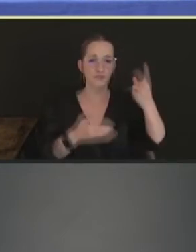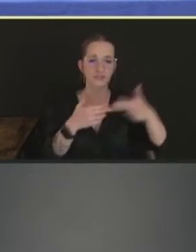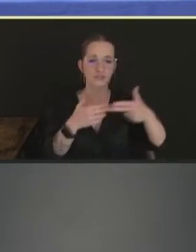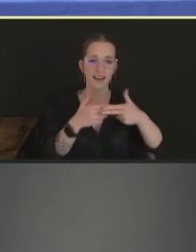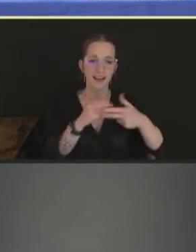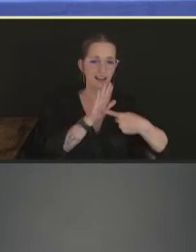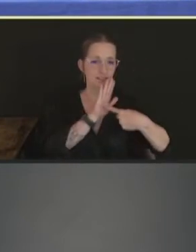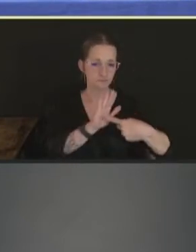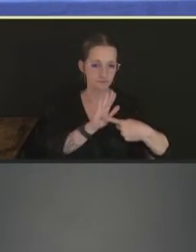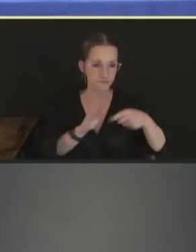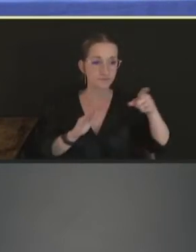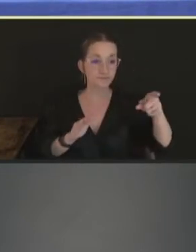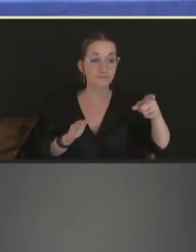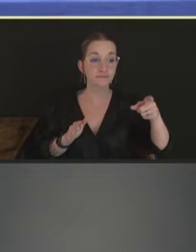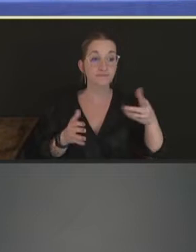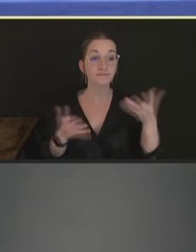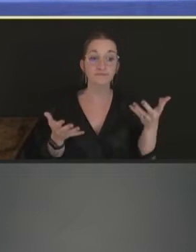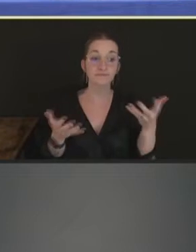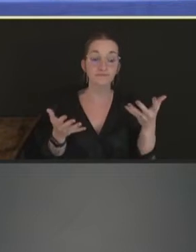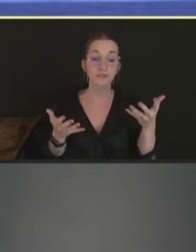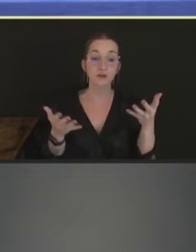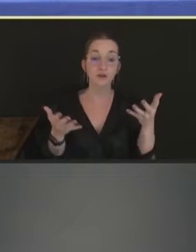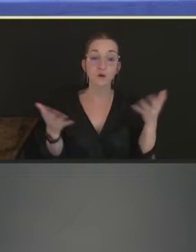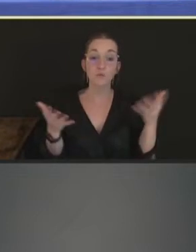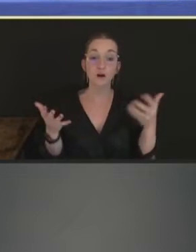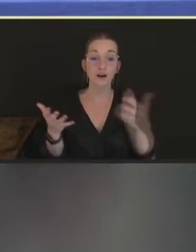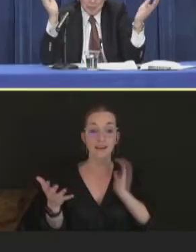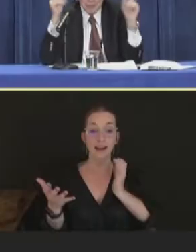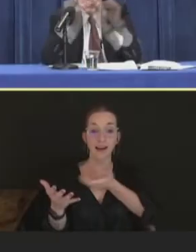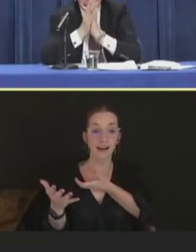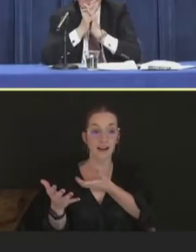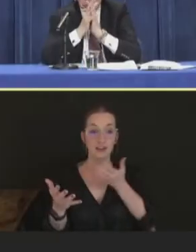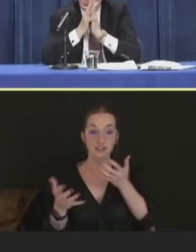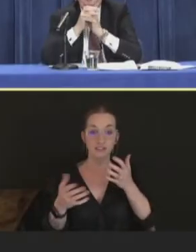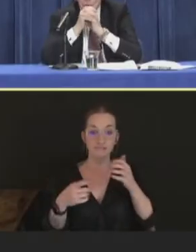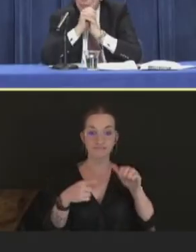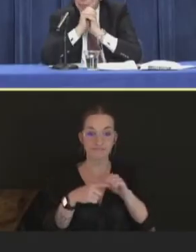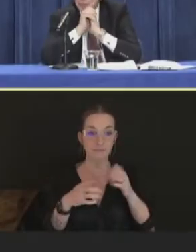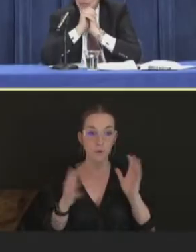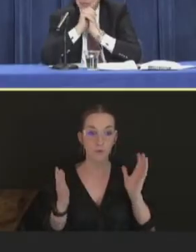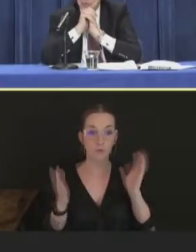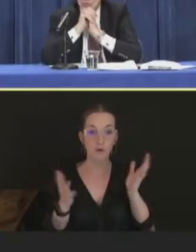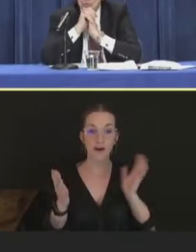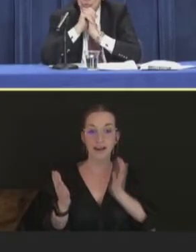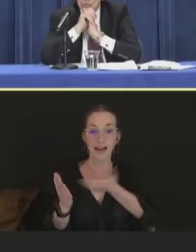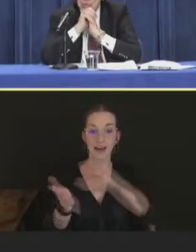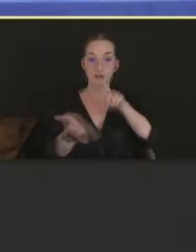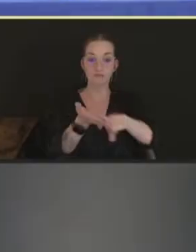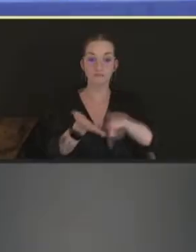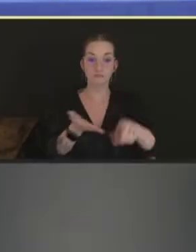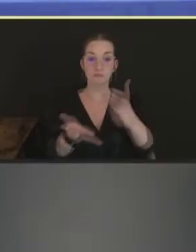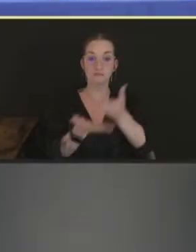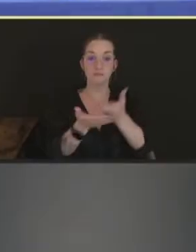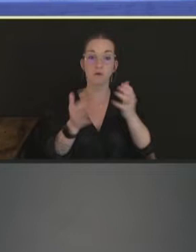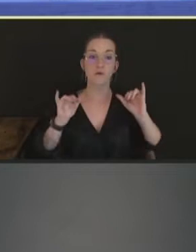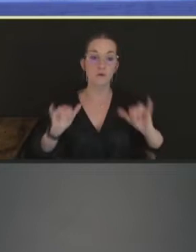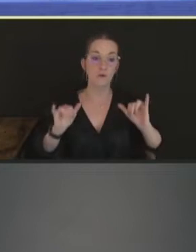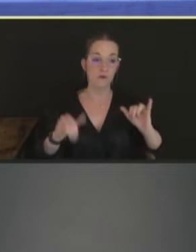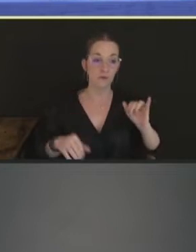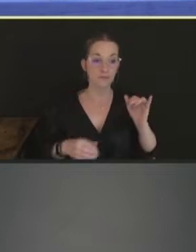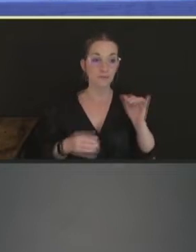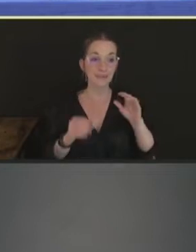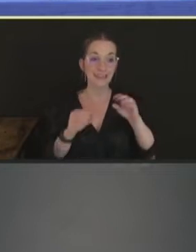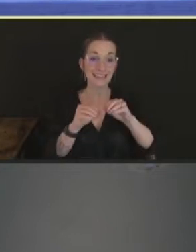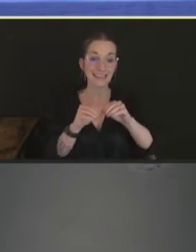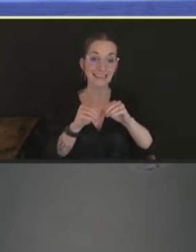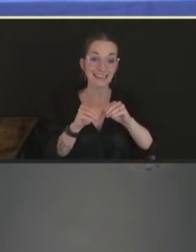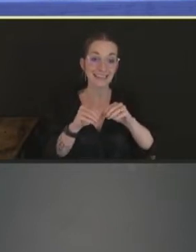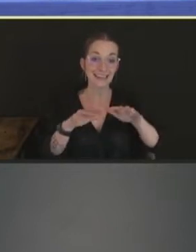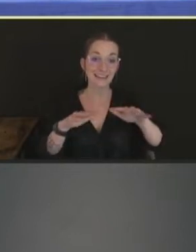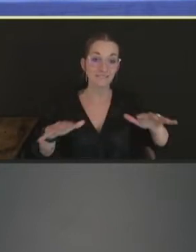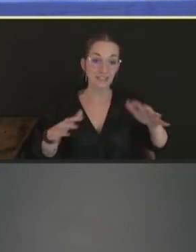And what we're saying is that, and we heard it already before, infectious disease -- oh,